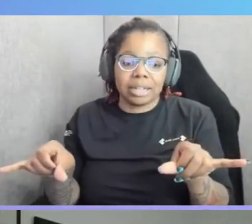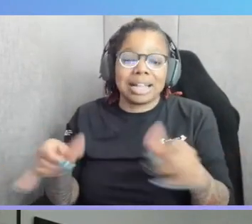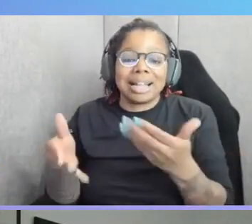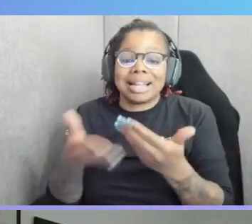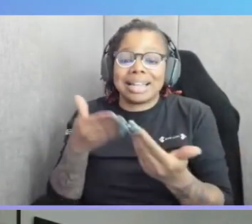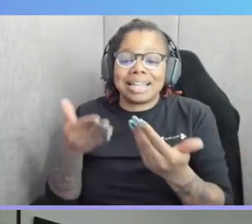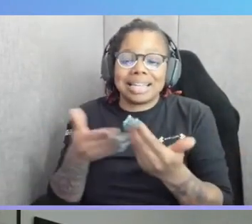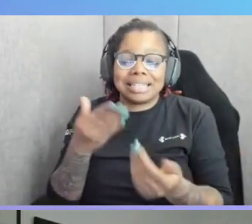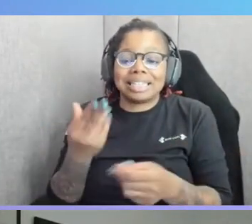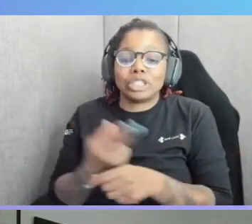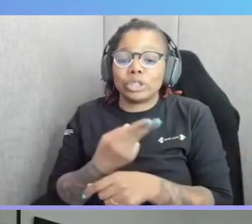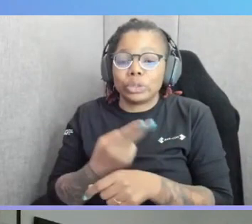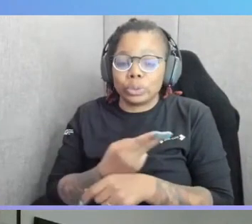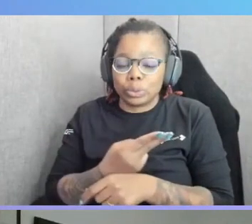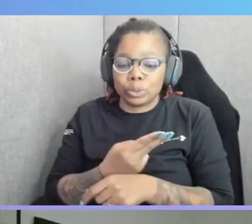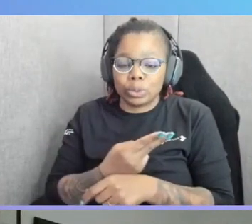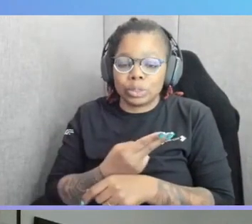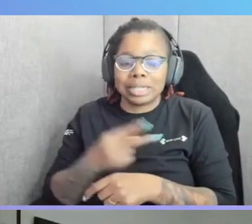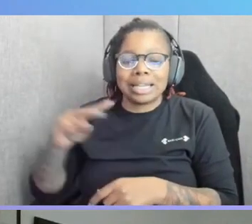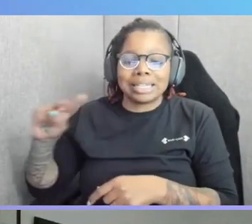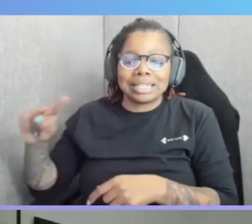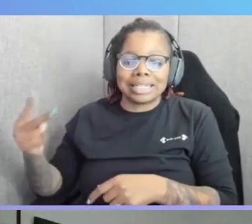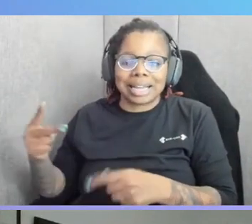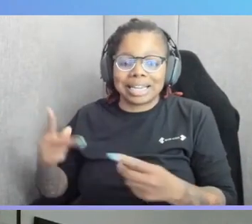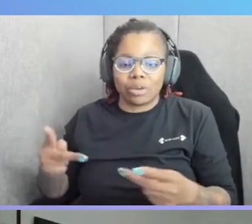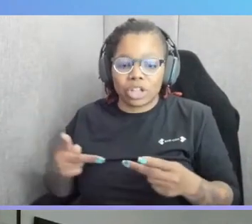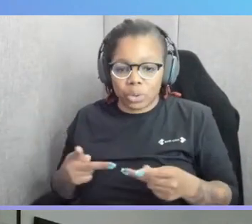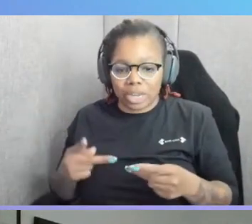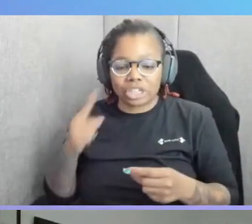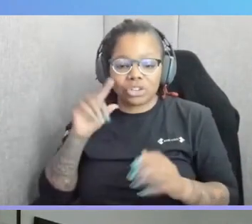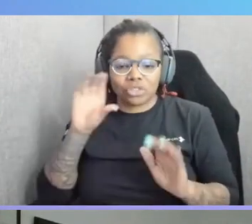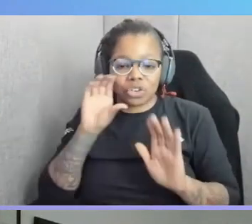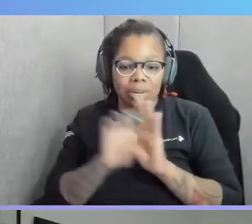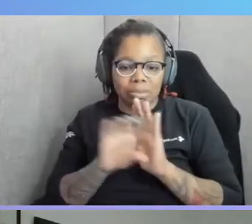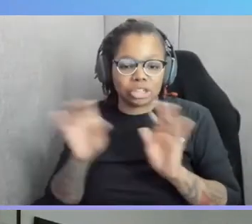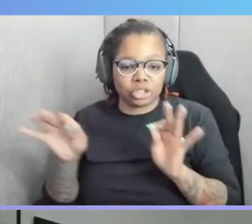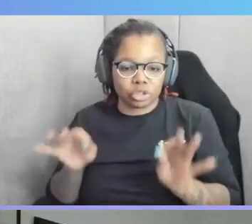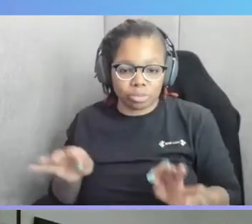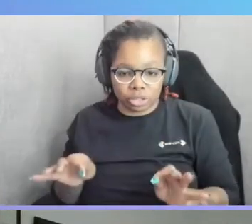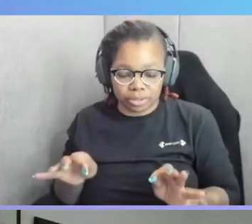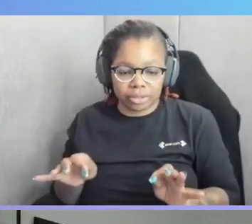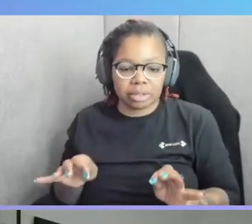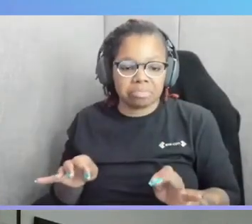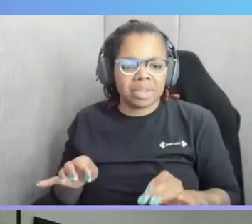secondary location for image descriptions. And it was really